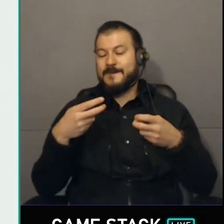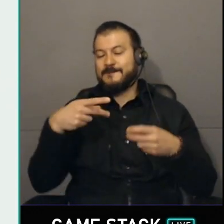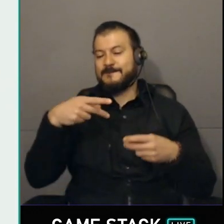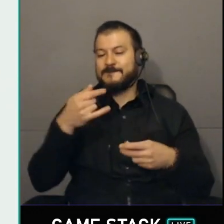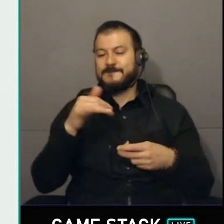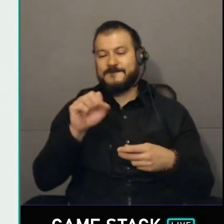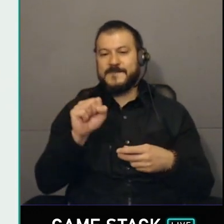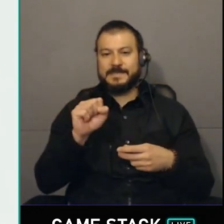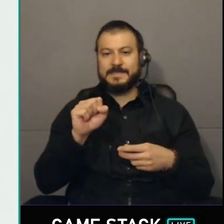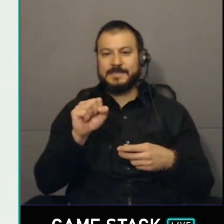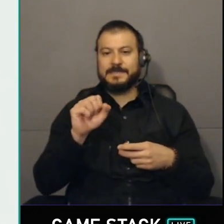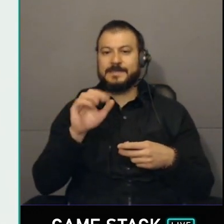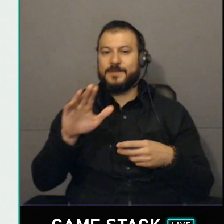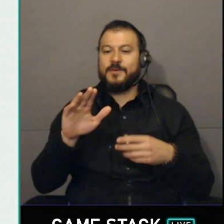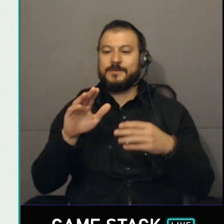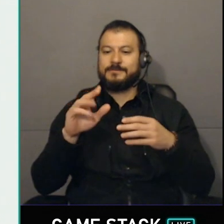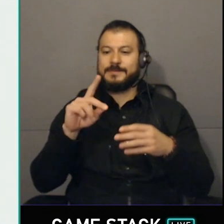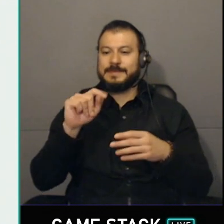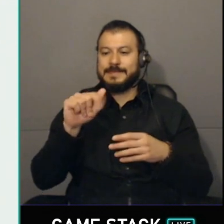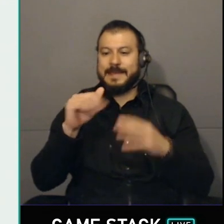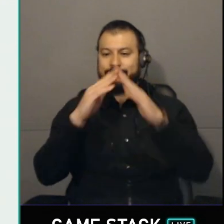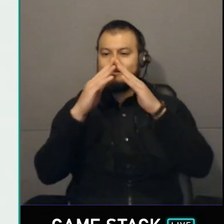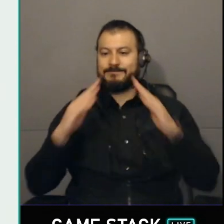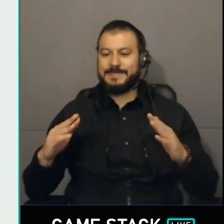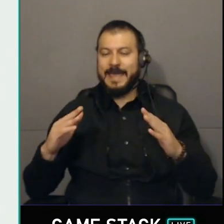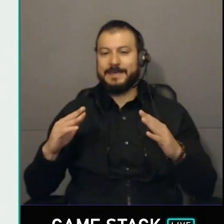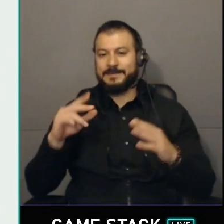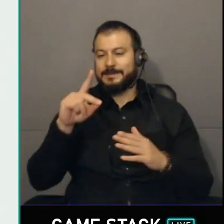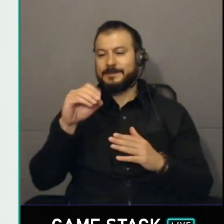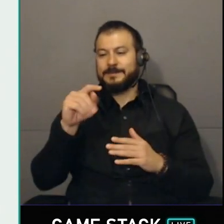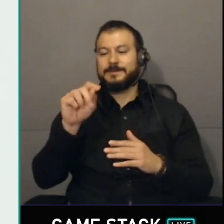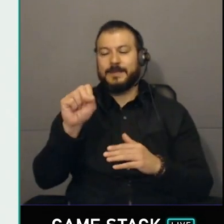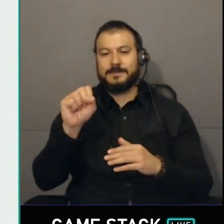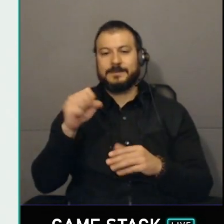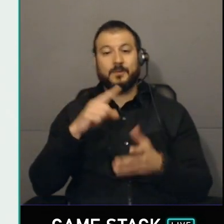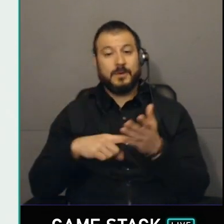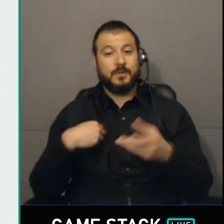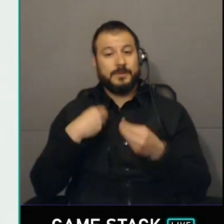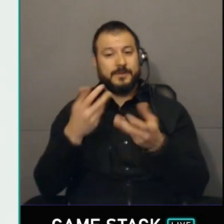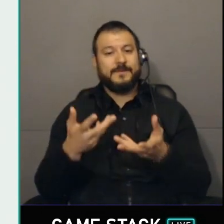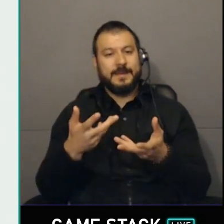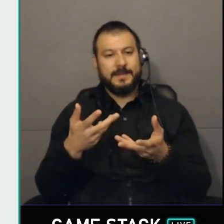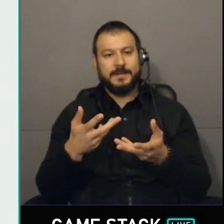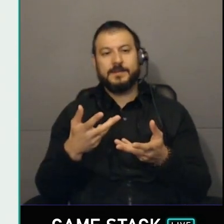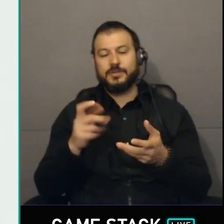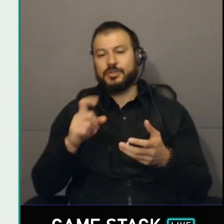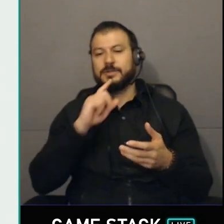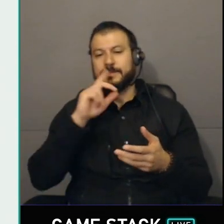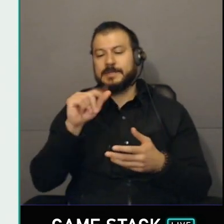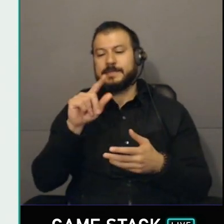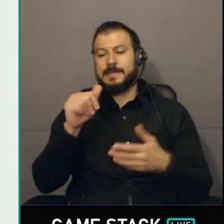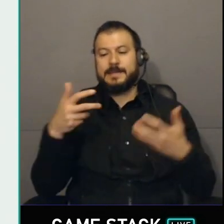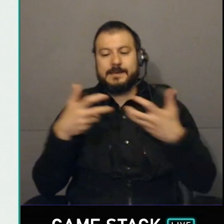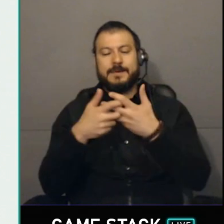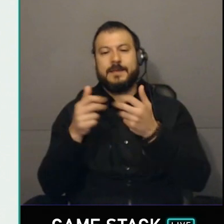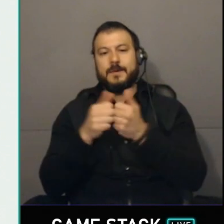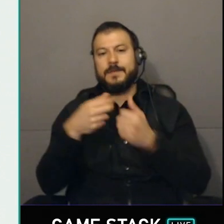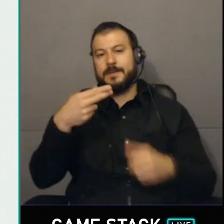Stack, DOTS, and the Unity physics solution that we provided should be data compatible with the Havok Physics SDK.